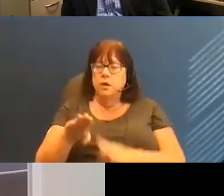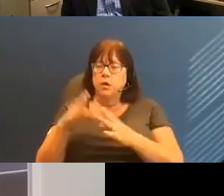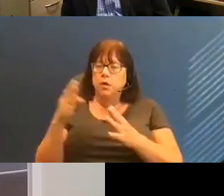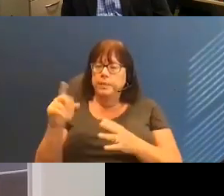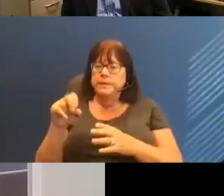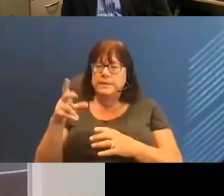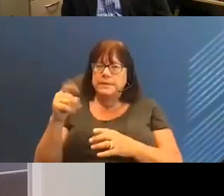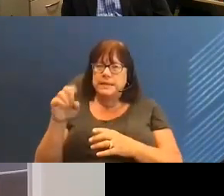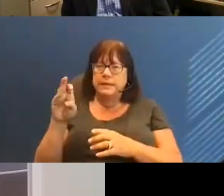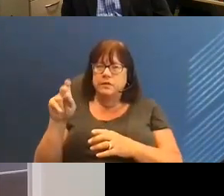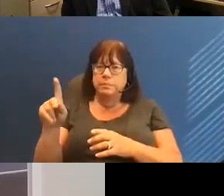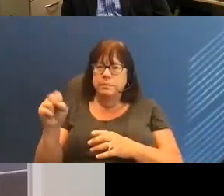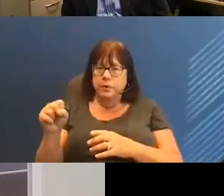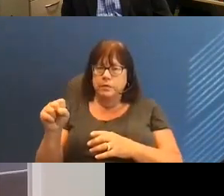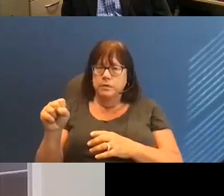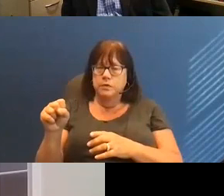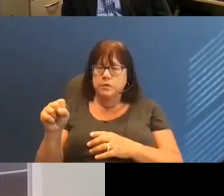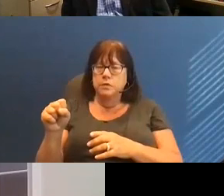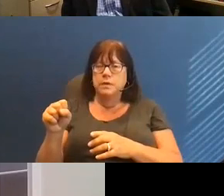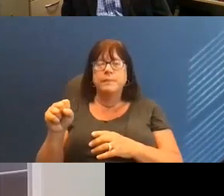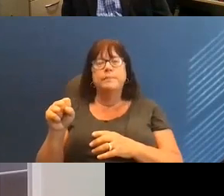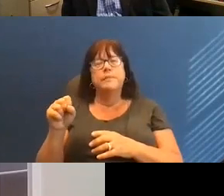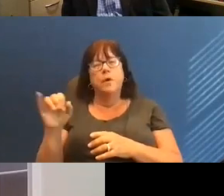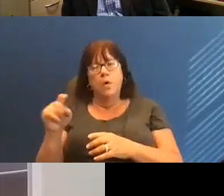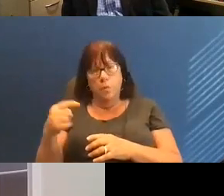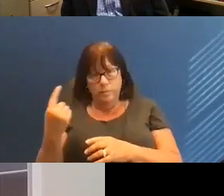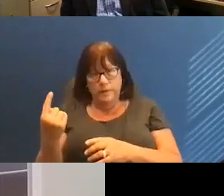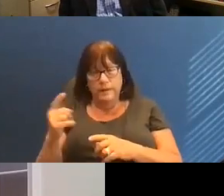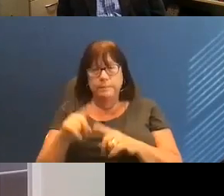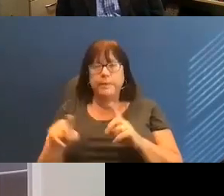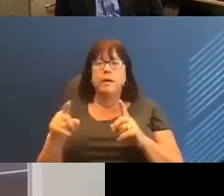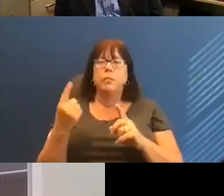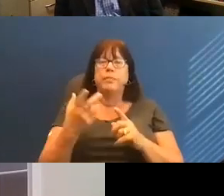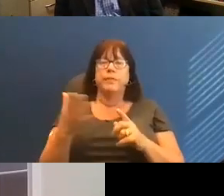in the OER commons or the most commons, but one of the things that's great about it is they include